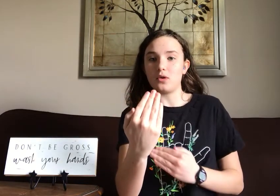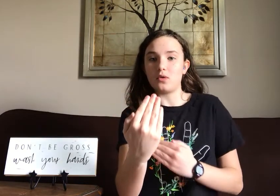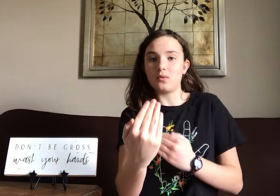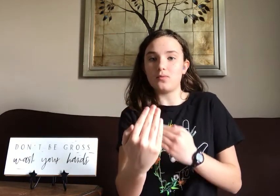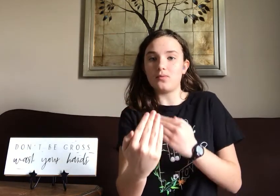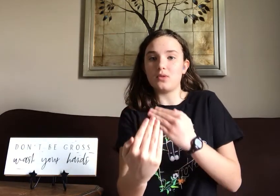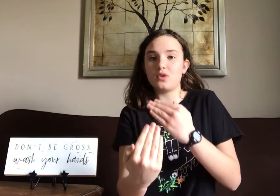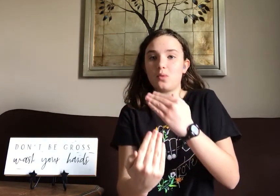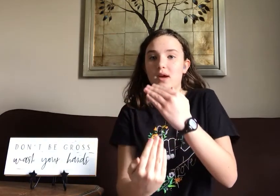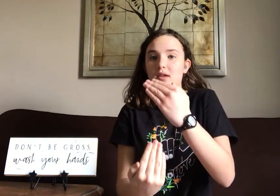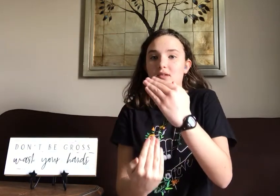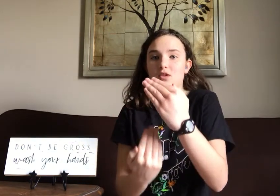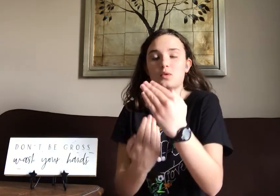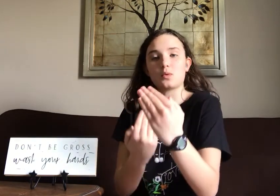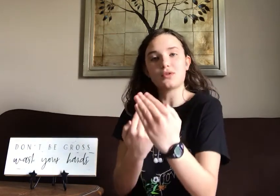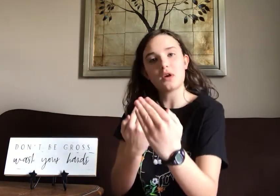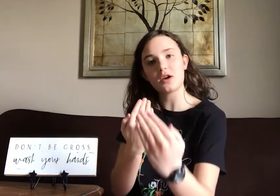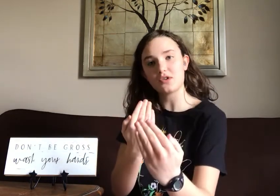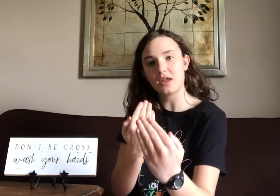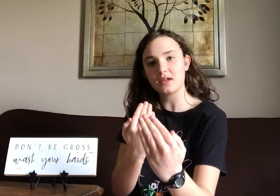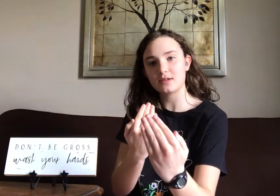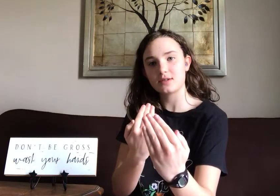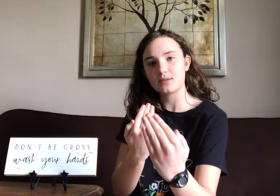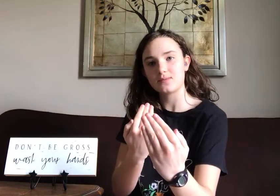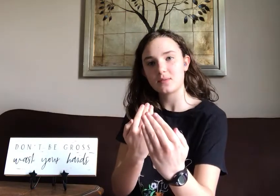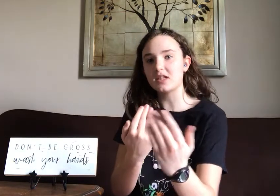you go this way like you switch to your other hands.